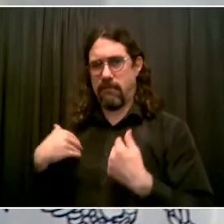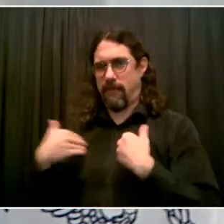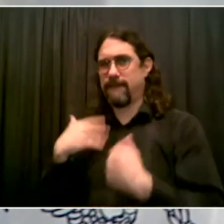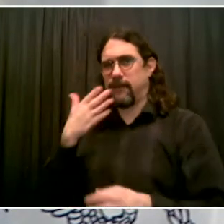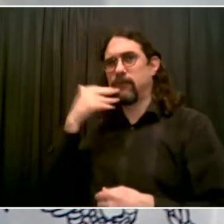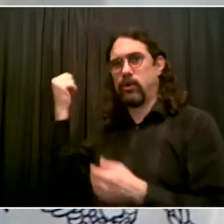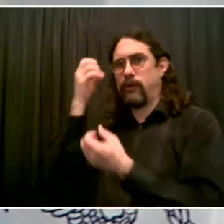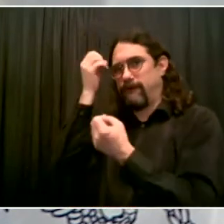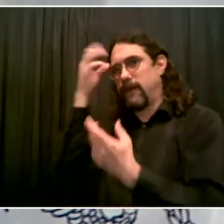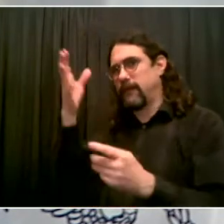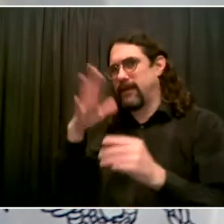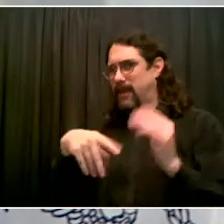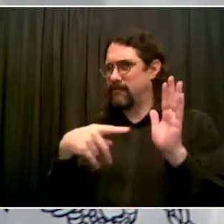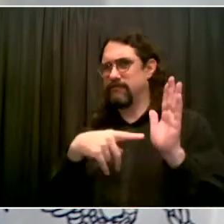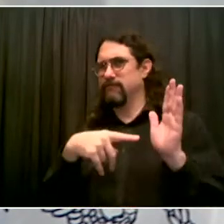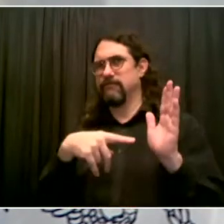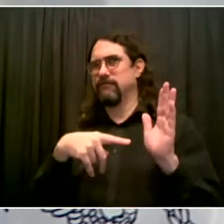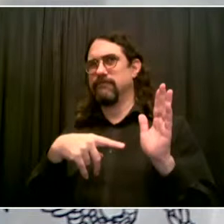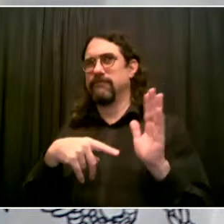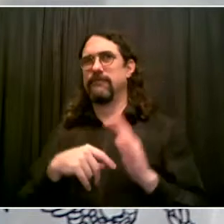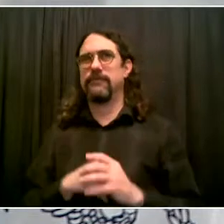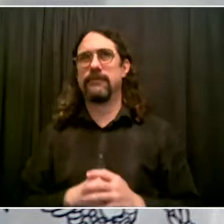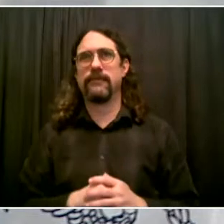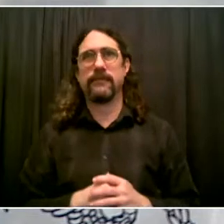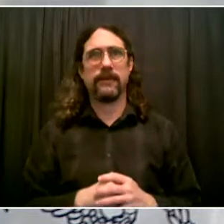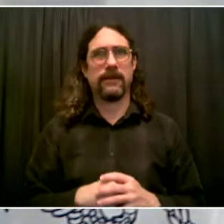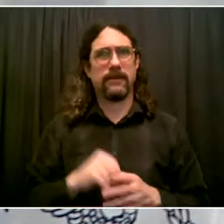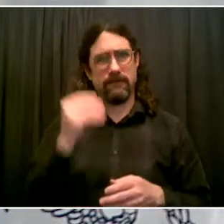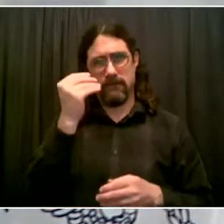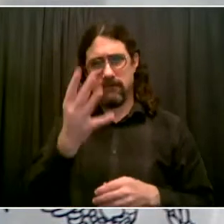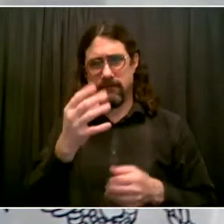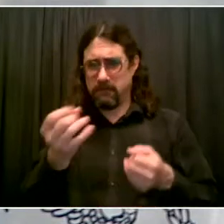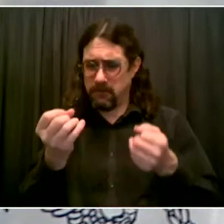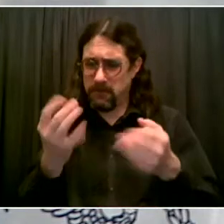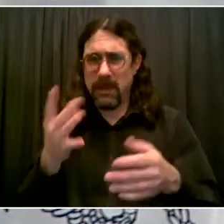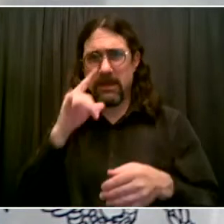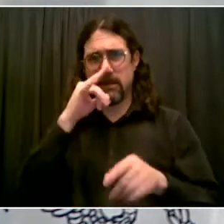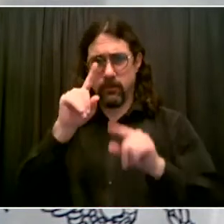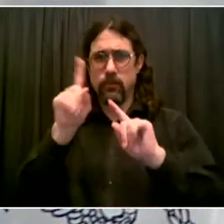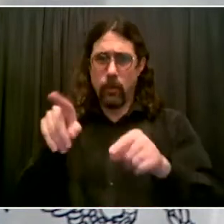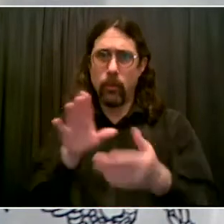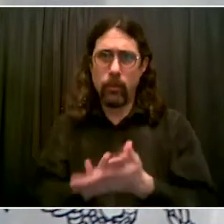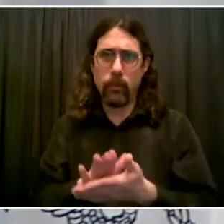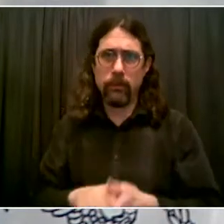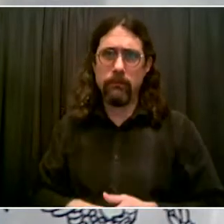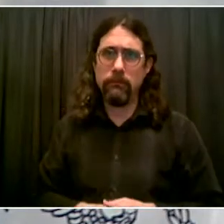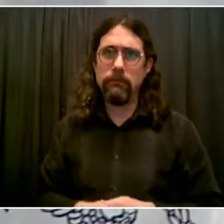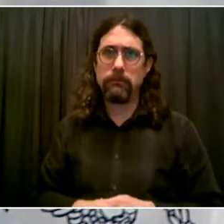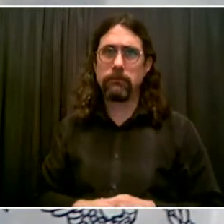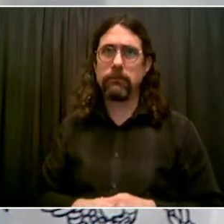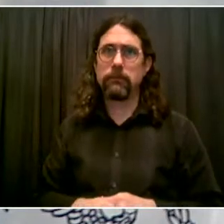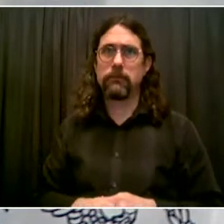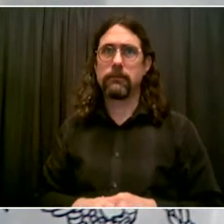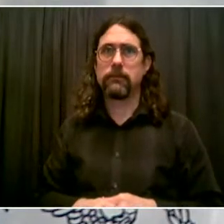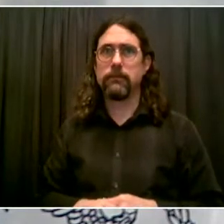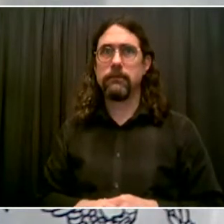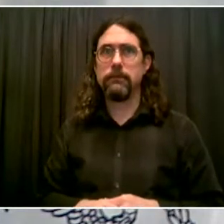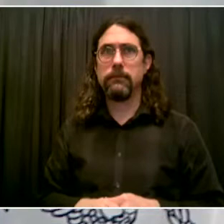EXACTLY WHAT'S HAPPENING. WE SEEEE A OLT OF STRENGGH TIIN